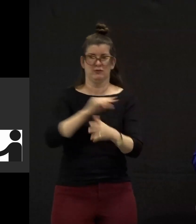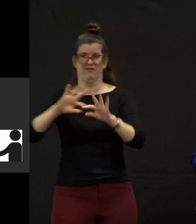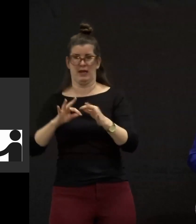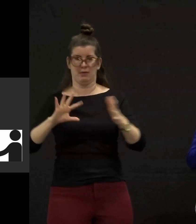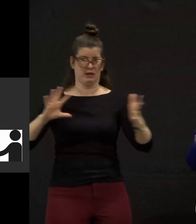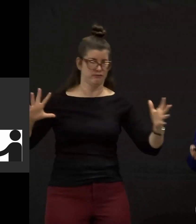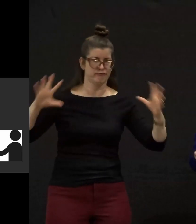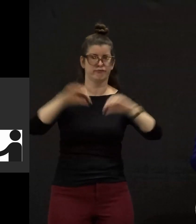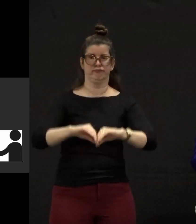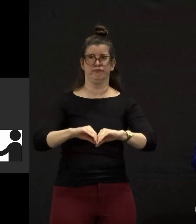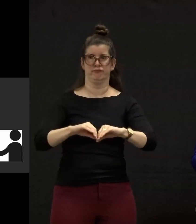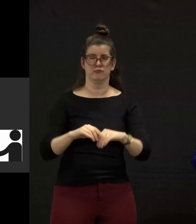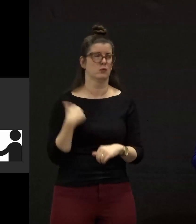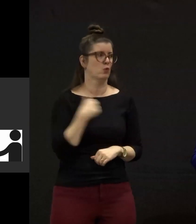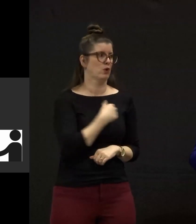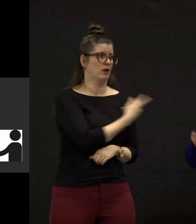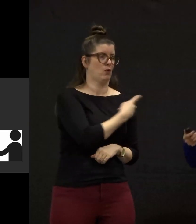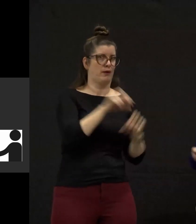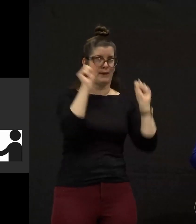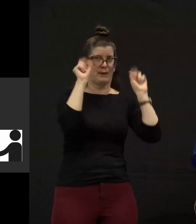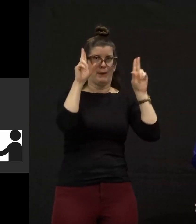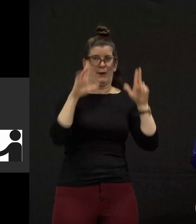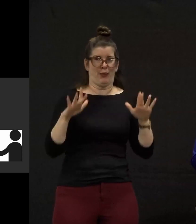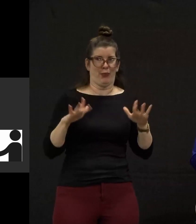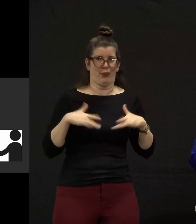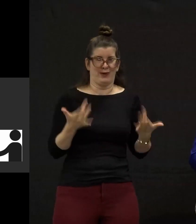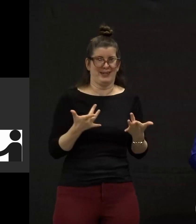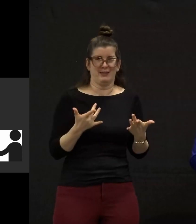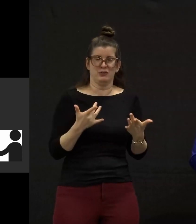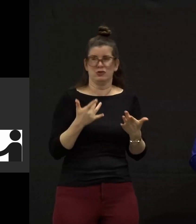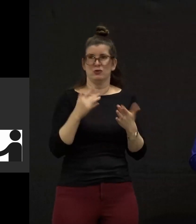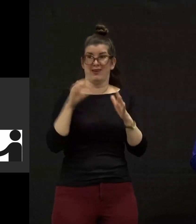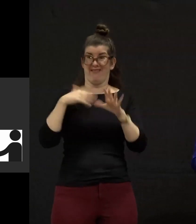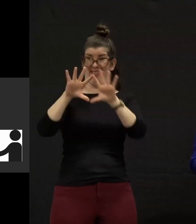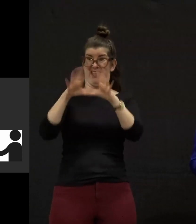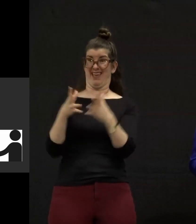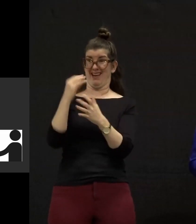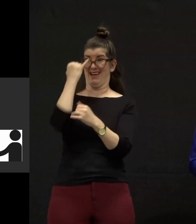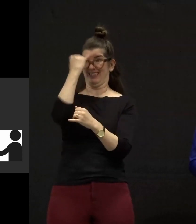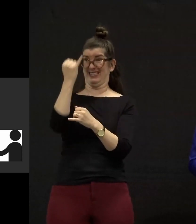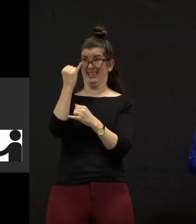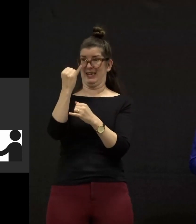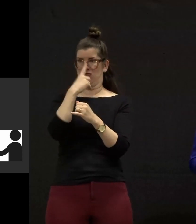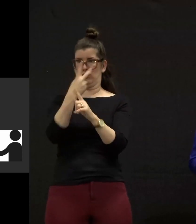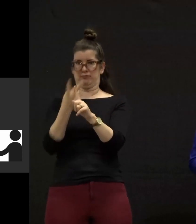So we were thrilled to be able to bring this idea into a very medicalized space,